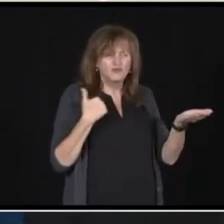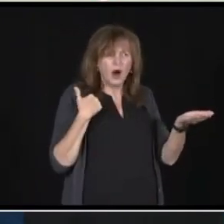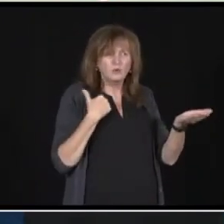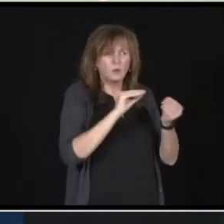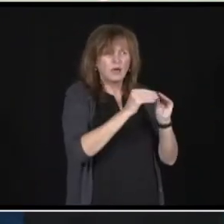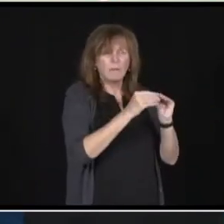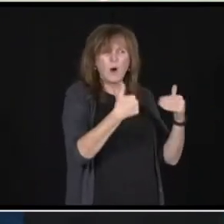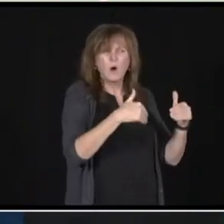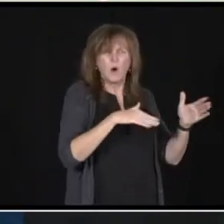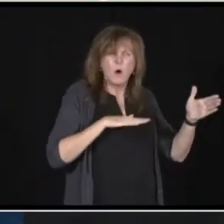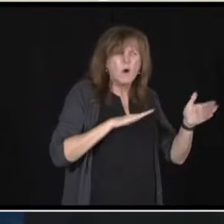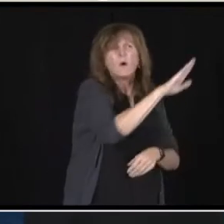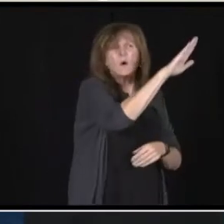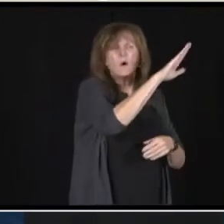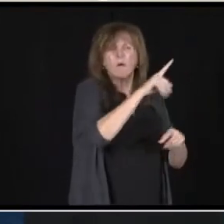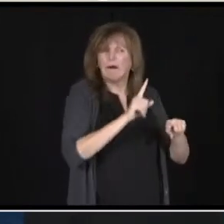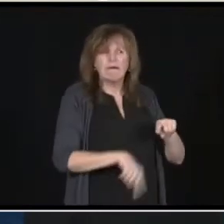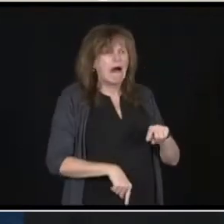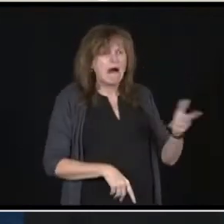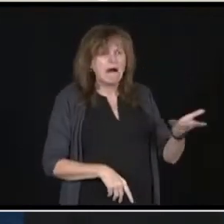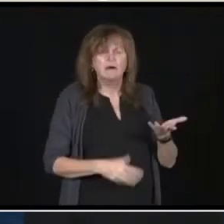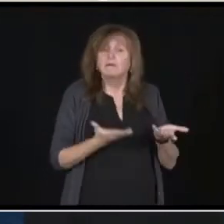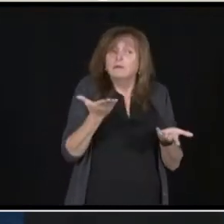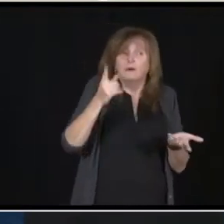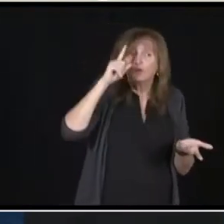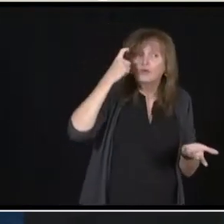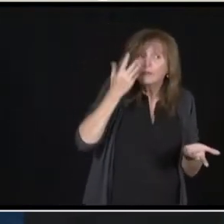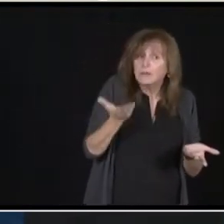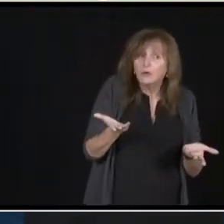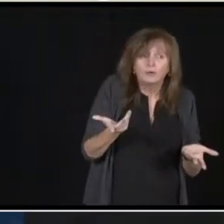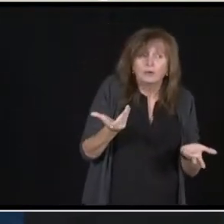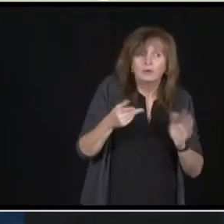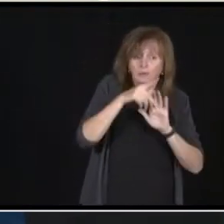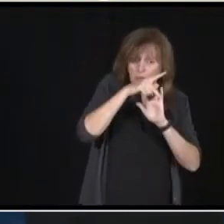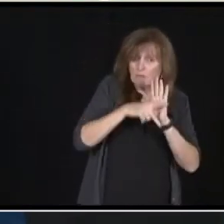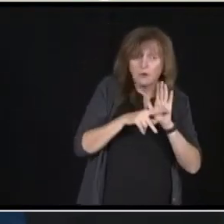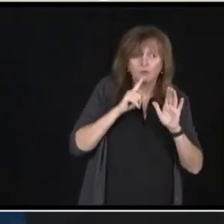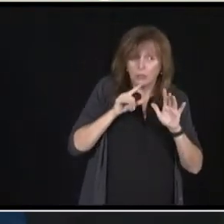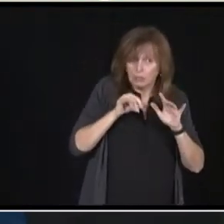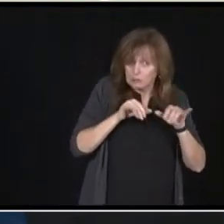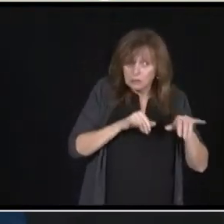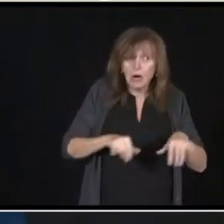your mom because you have travelled from a COVID-19 hotspot. It is a public health issue.